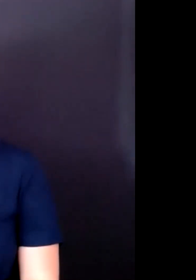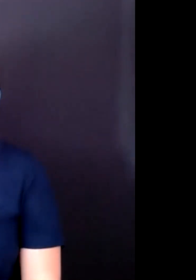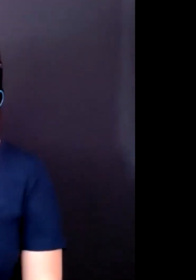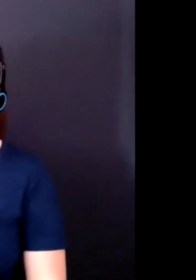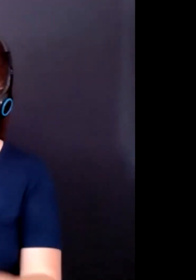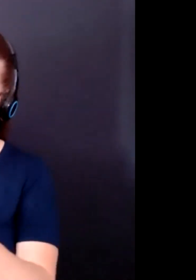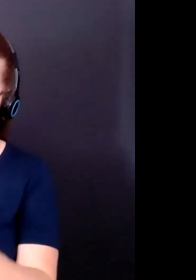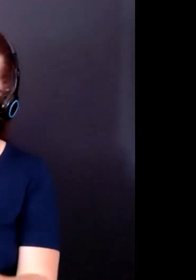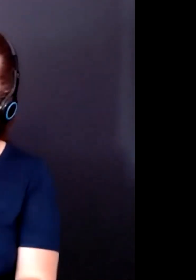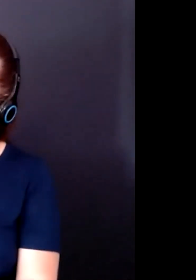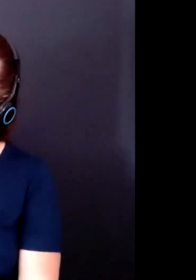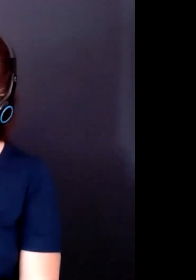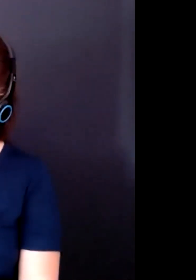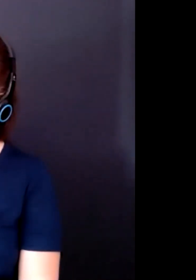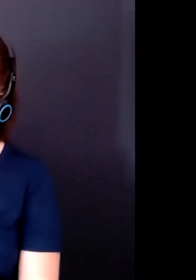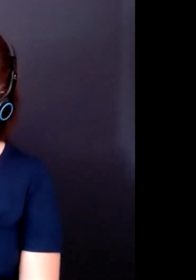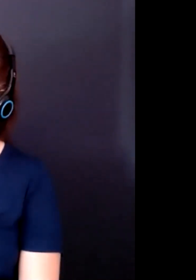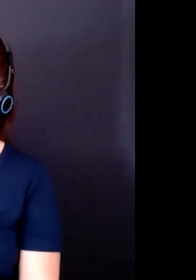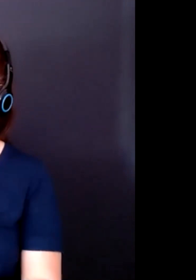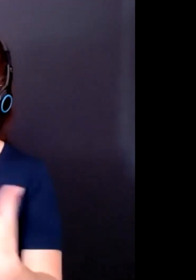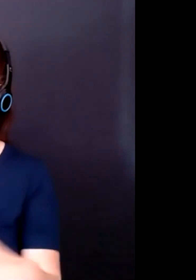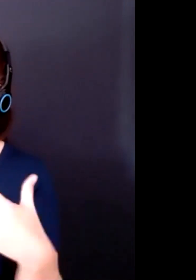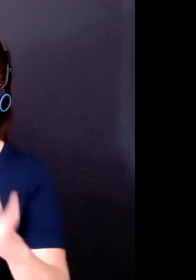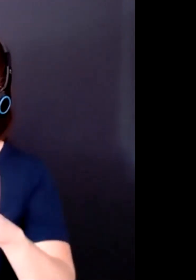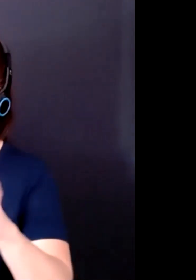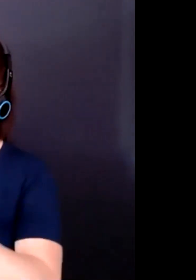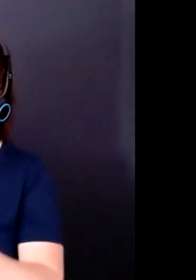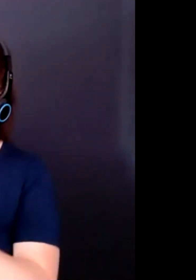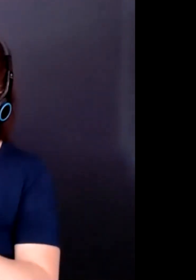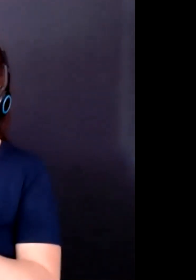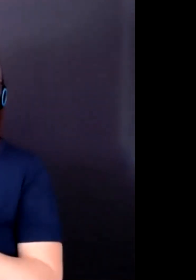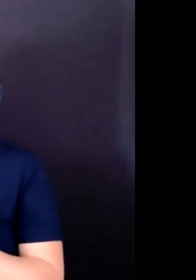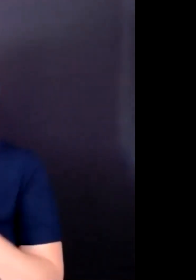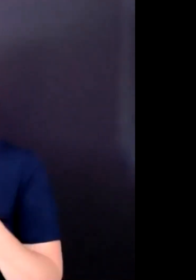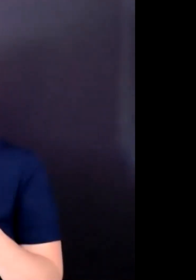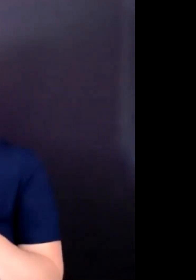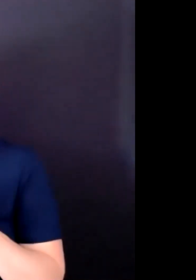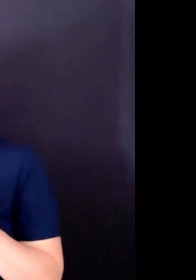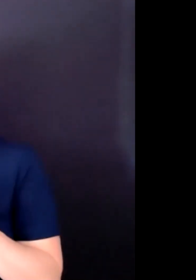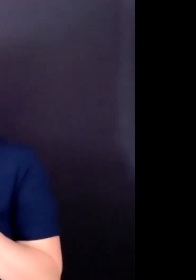did a fabulous job! And I realize that you and your team, many of